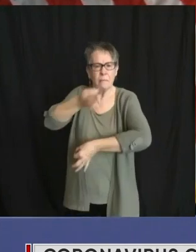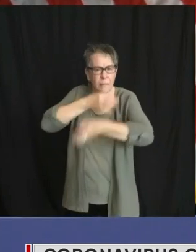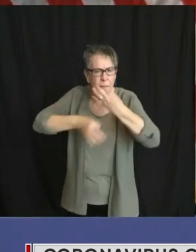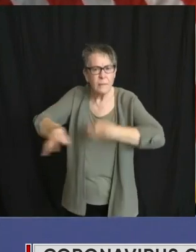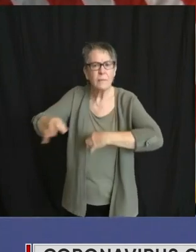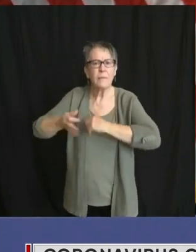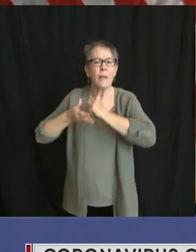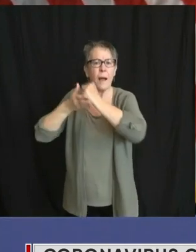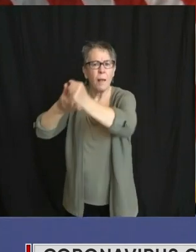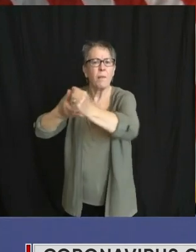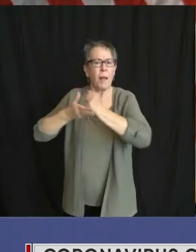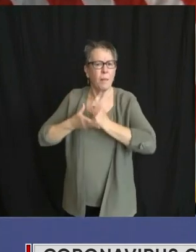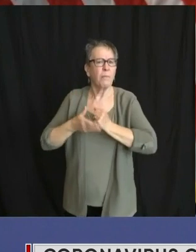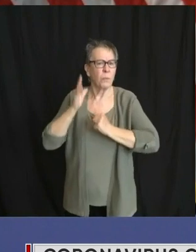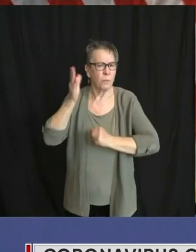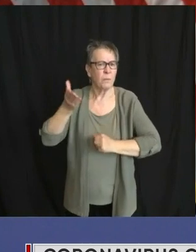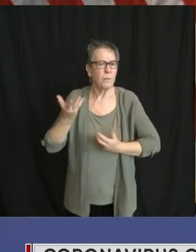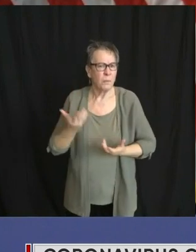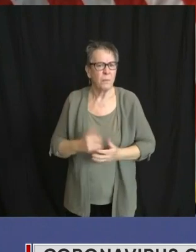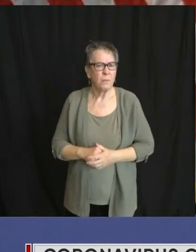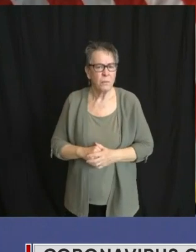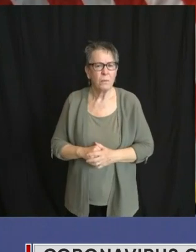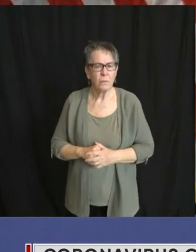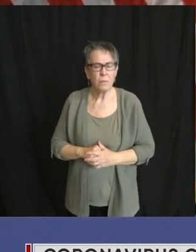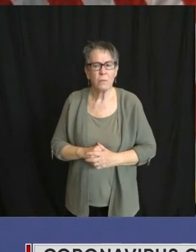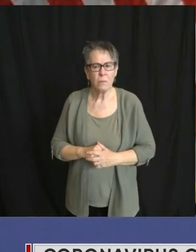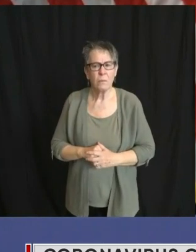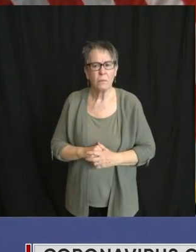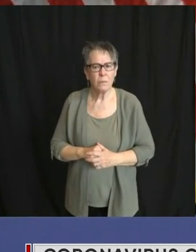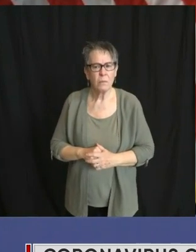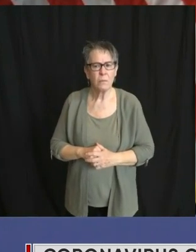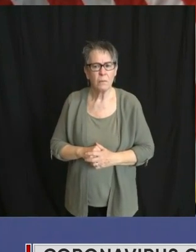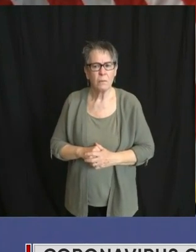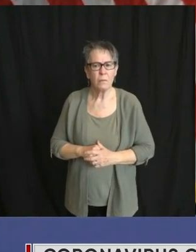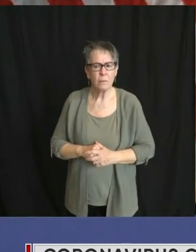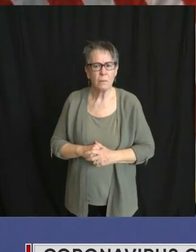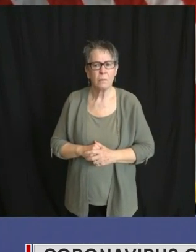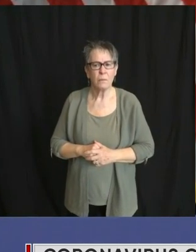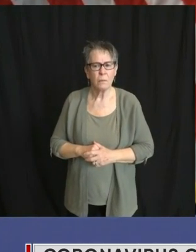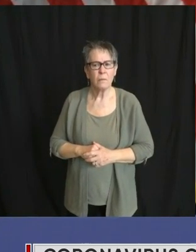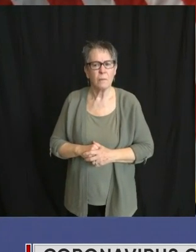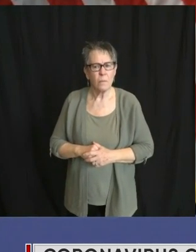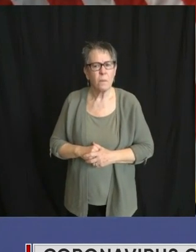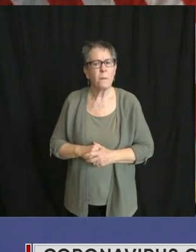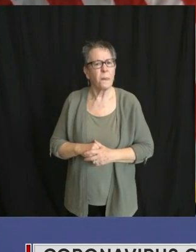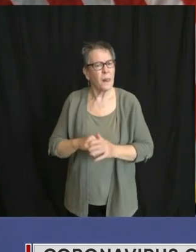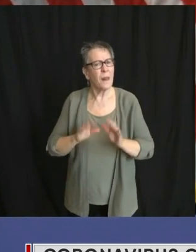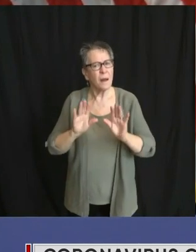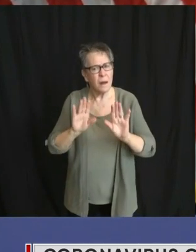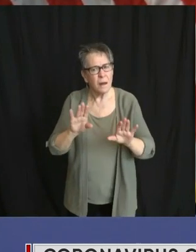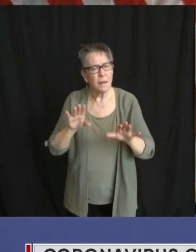A LOT OF FOLKS STOOD UP AND HELPED US OUT WHEN IT WAS